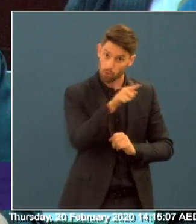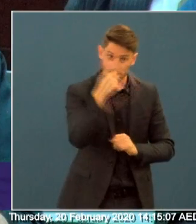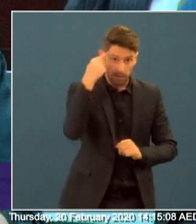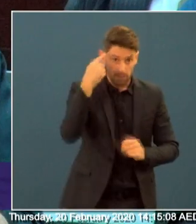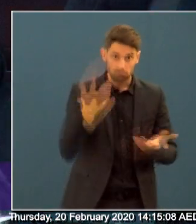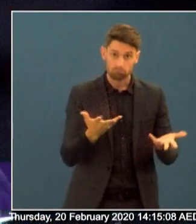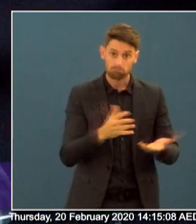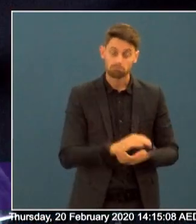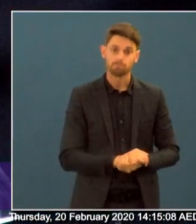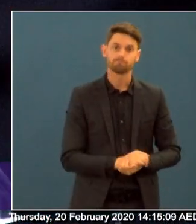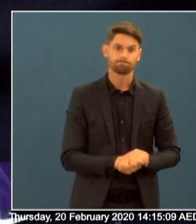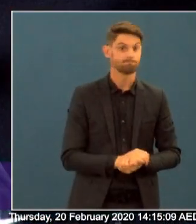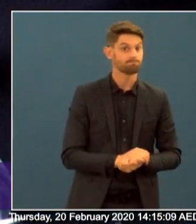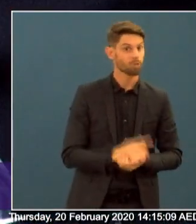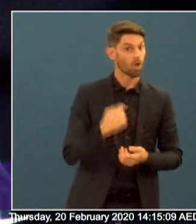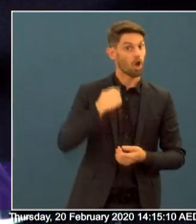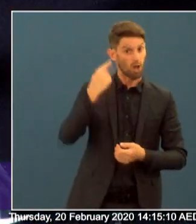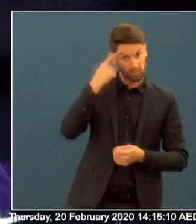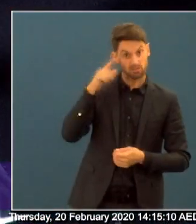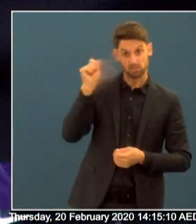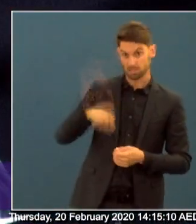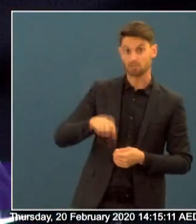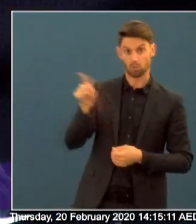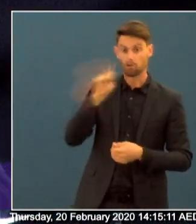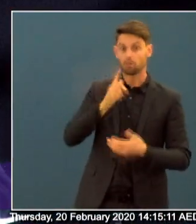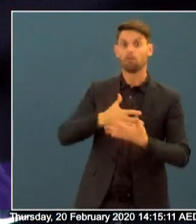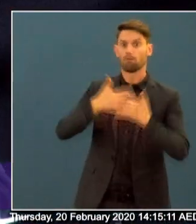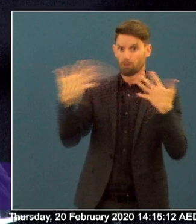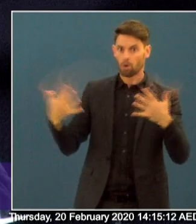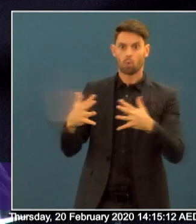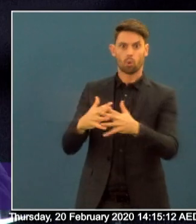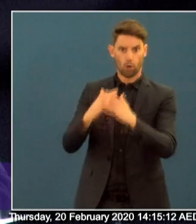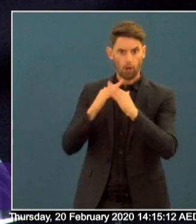I think that would be enormously helpful to accelerate progress.